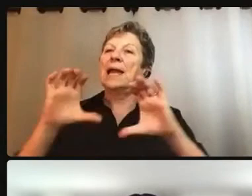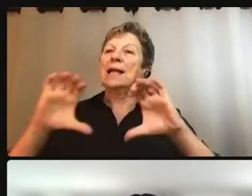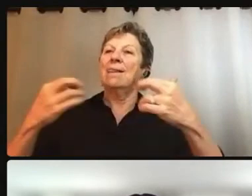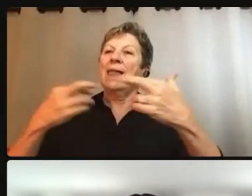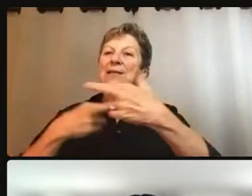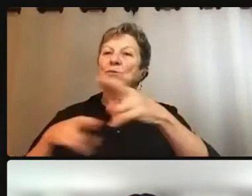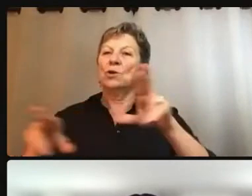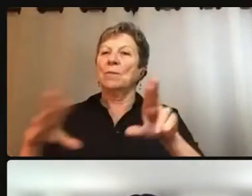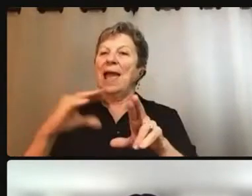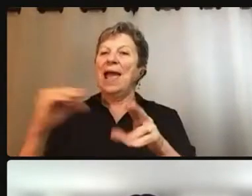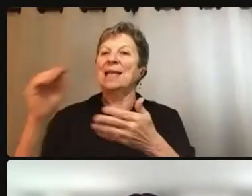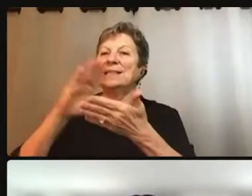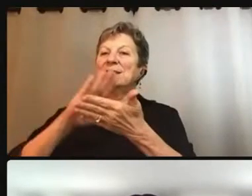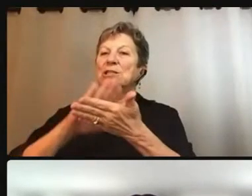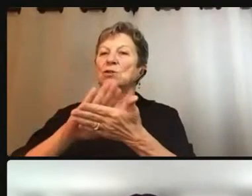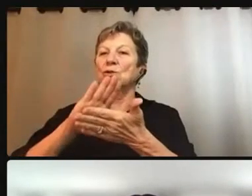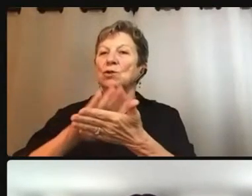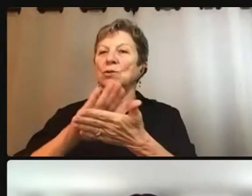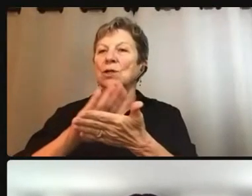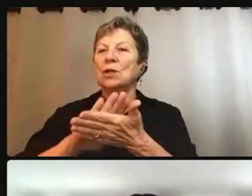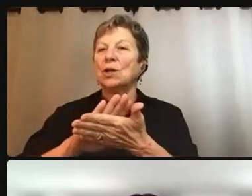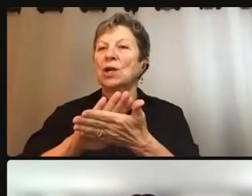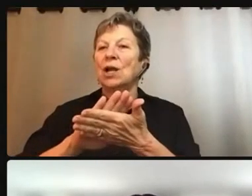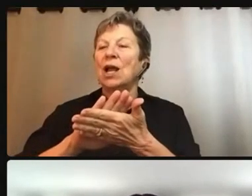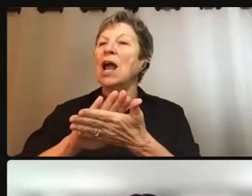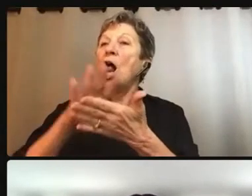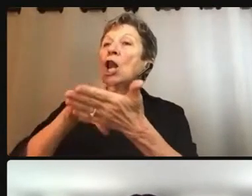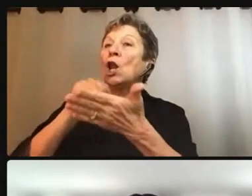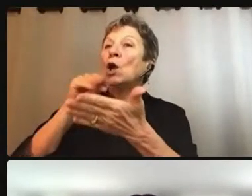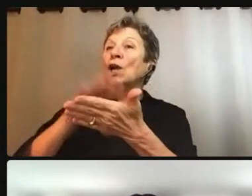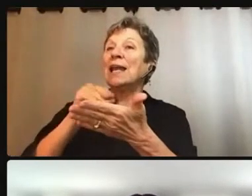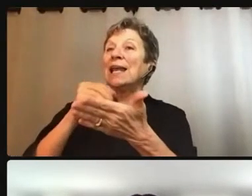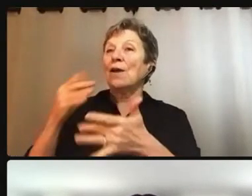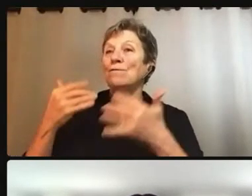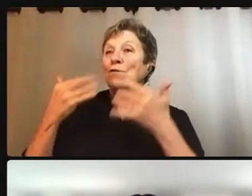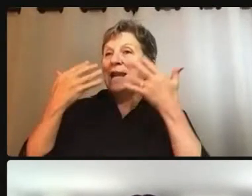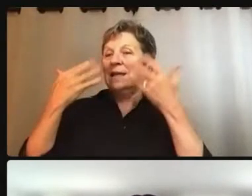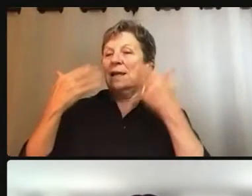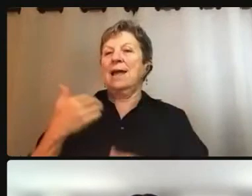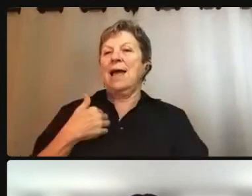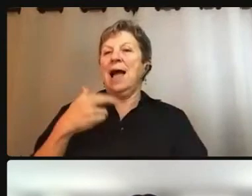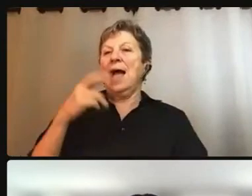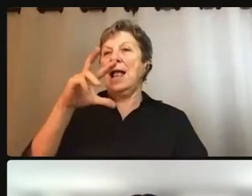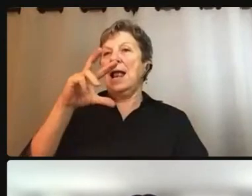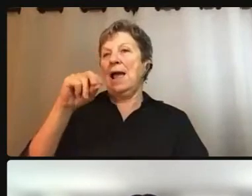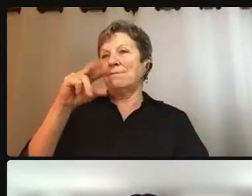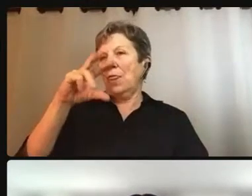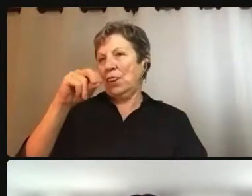AND THEN THE LAST ONE MY THIRD GOAL WOULD BE TO MAKE